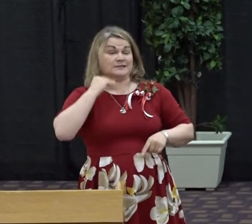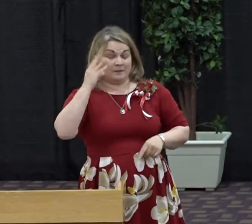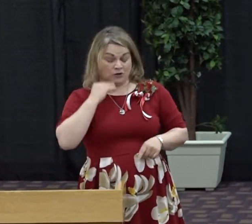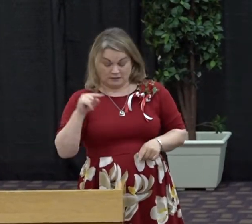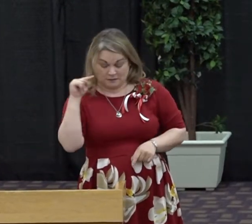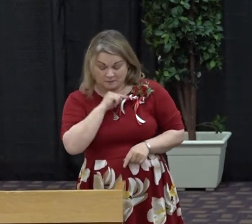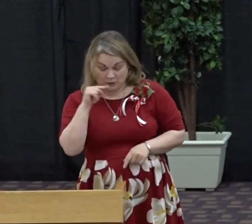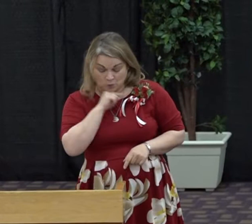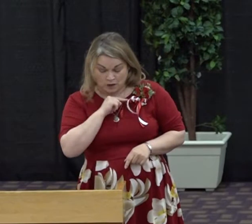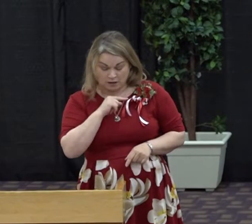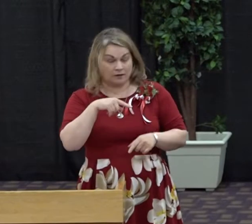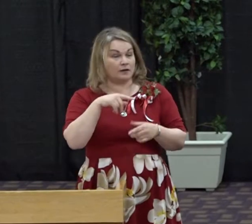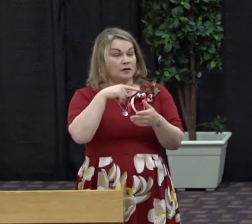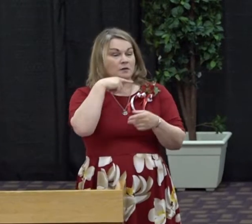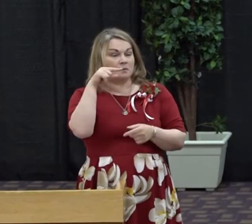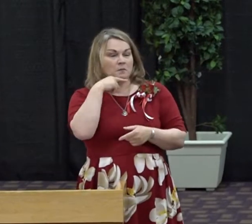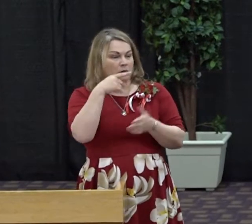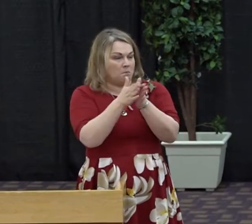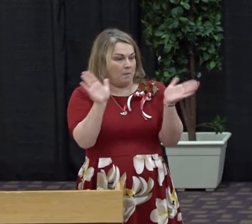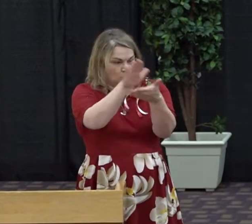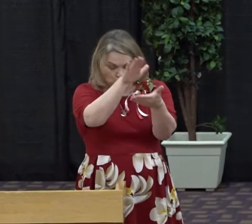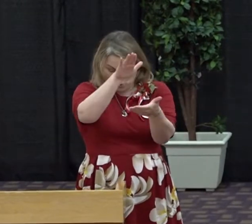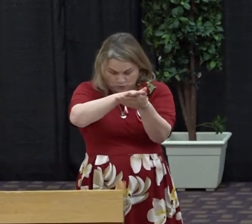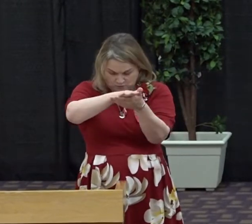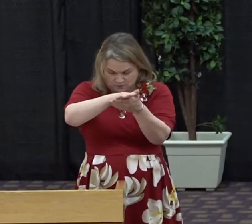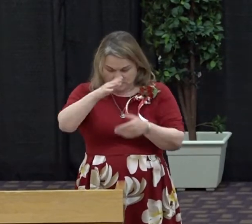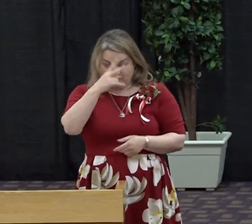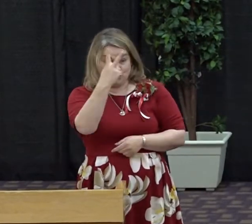She also had field work at the Milwaukee Public Schools for two years.